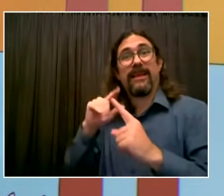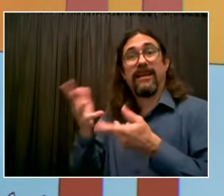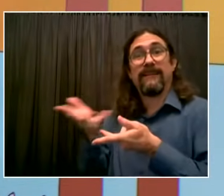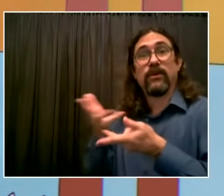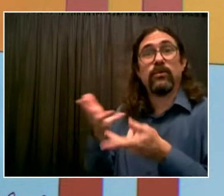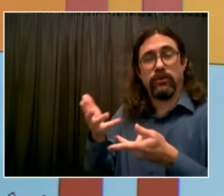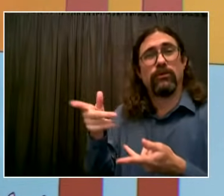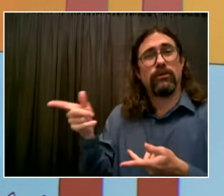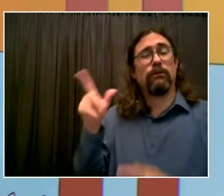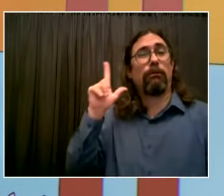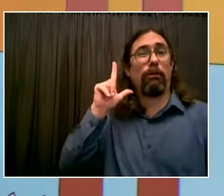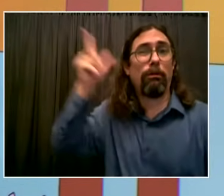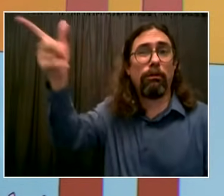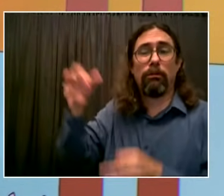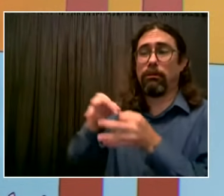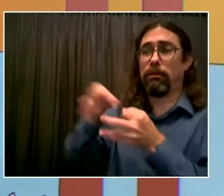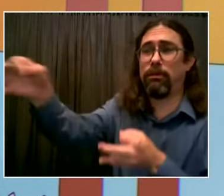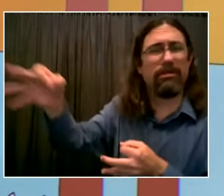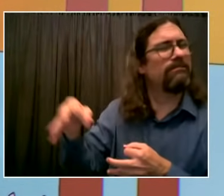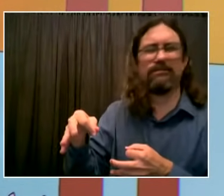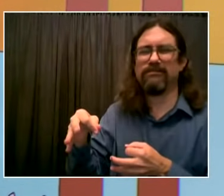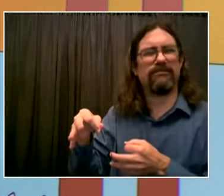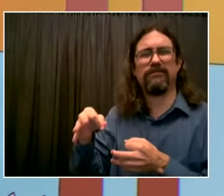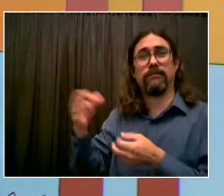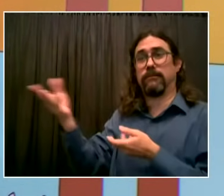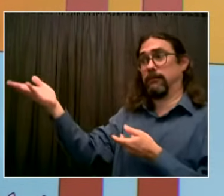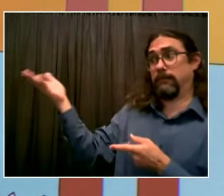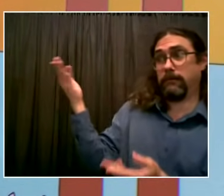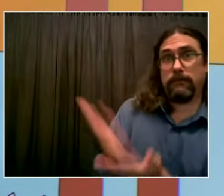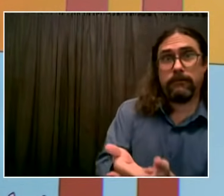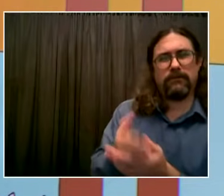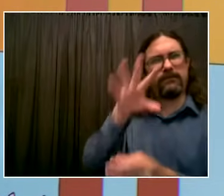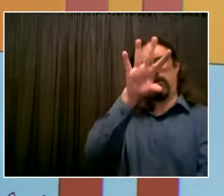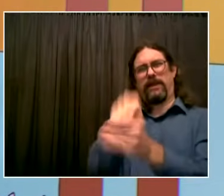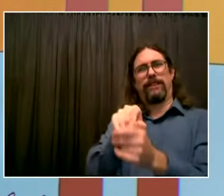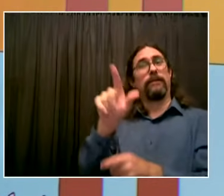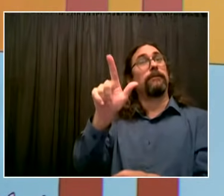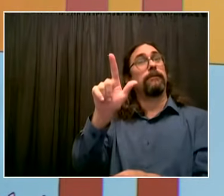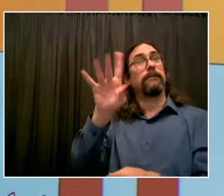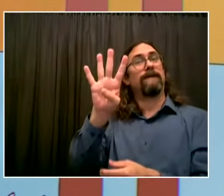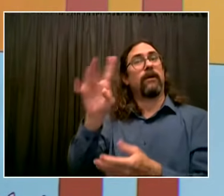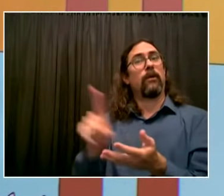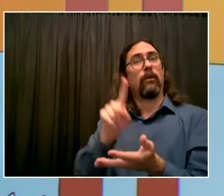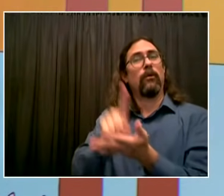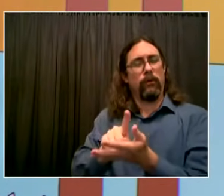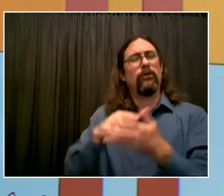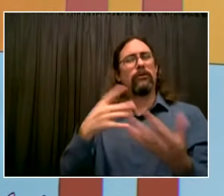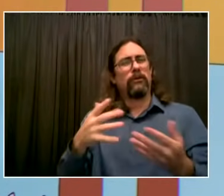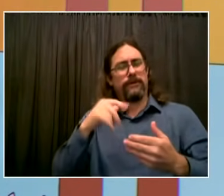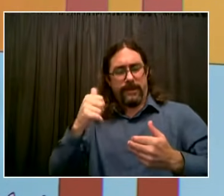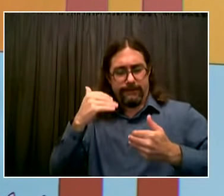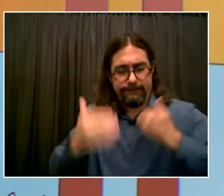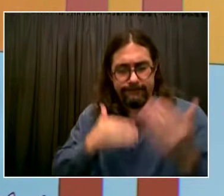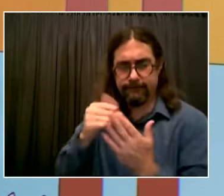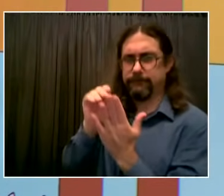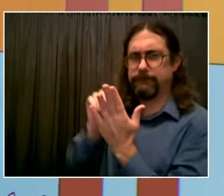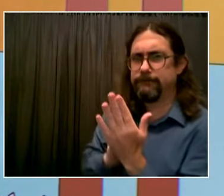THAN 24 HOURS , WE'RE GOING TO DRIVE THAT NUMBER DOWN CONSTALNTY. WE ARE MOVING NOW VERY FAST TO REDUCE THE INTAKE